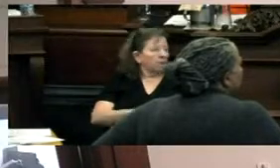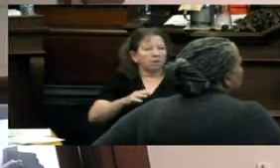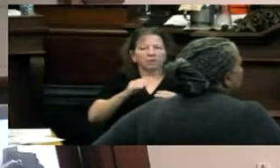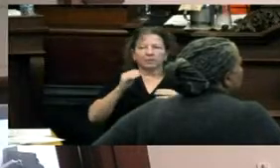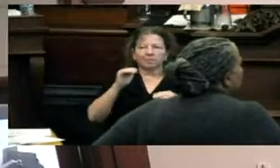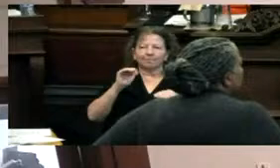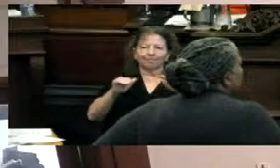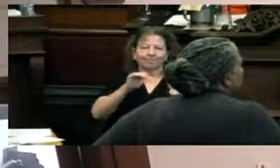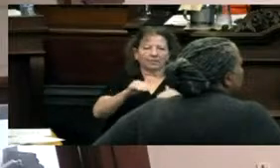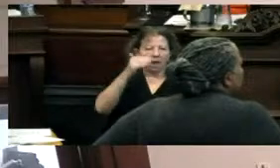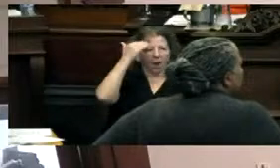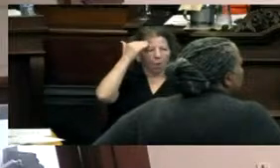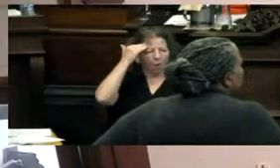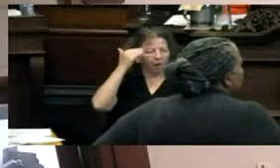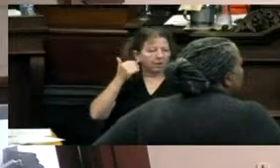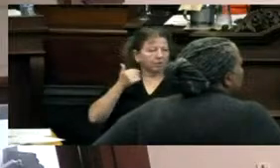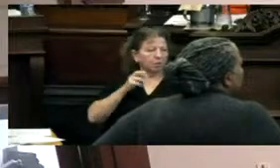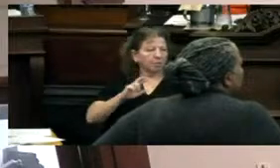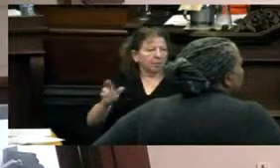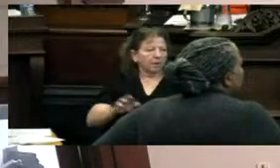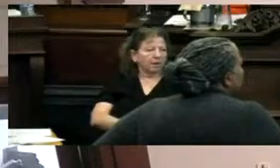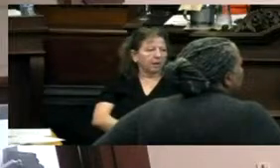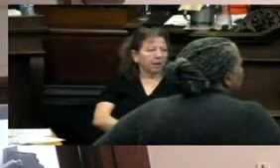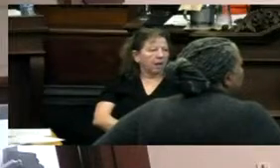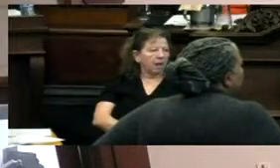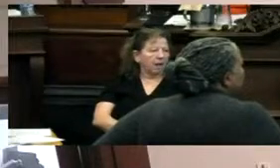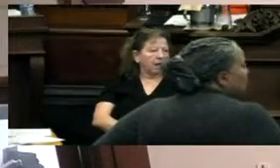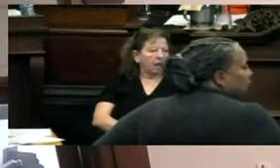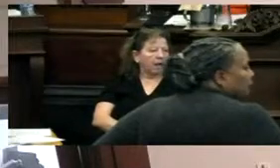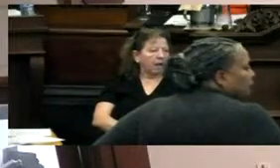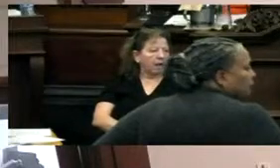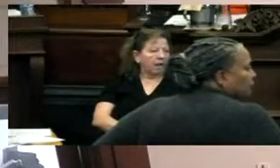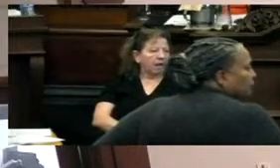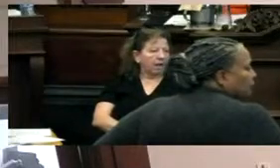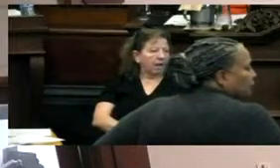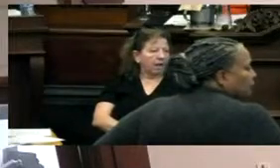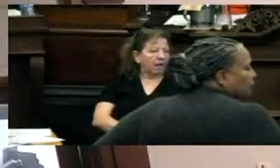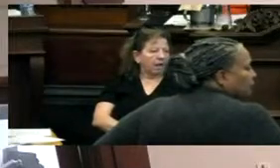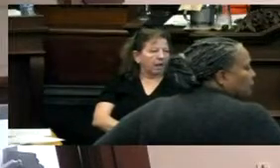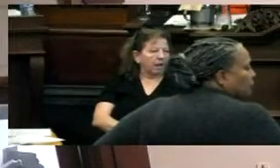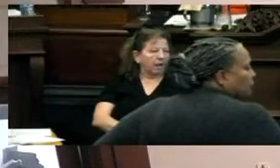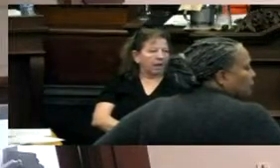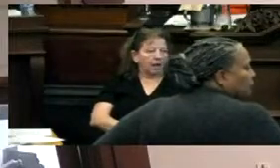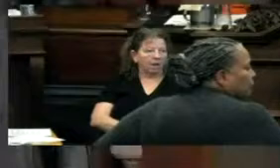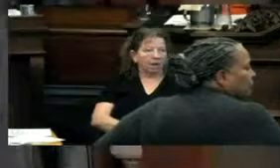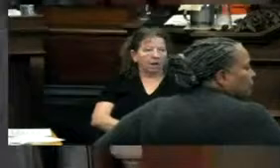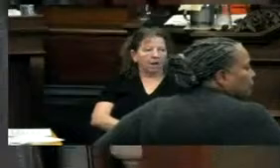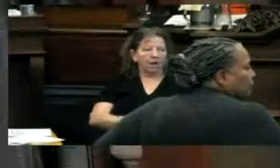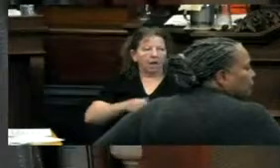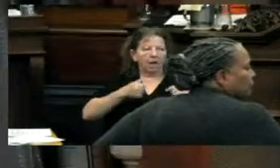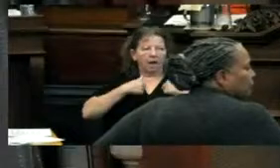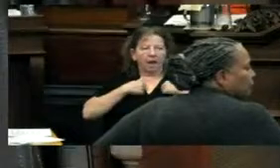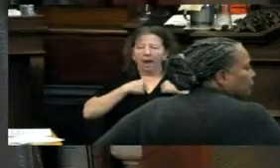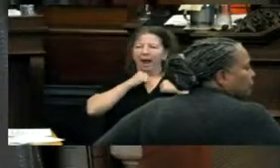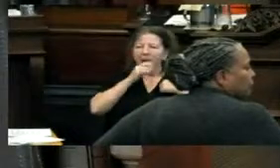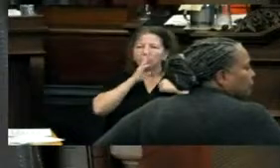things, like invite, invitation or event invitations or like awareness that we could just